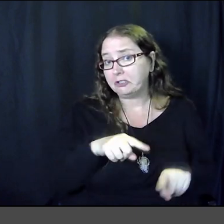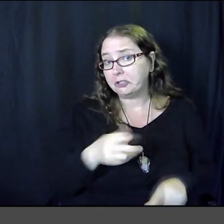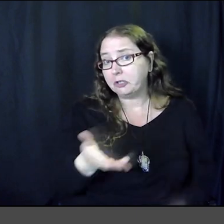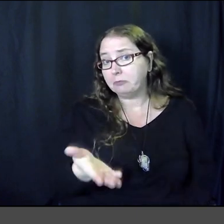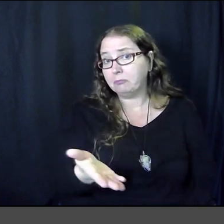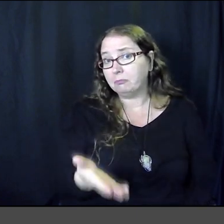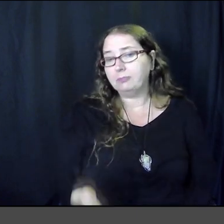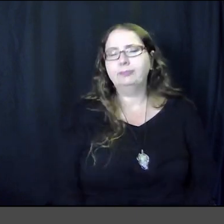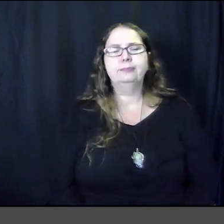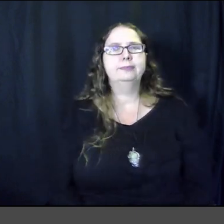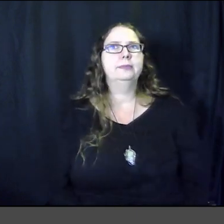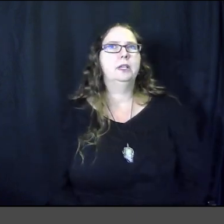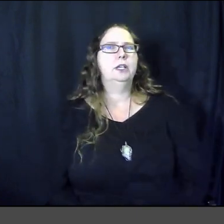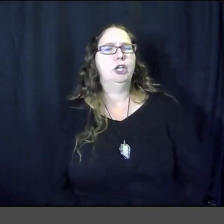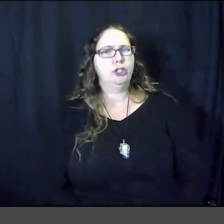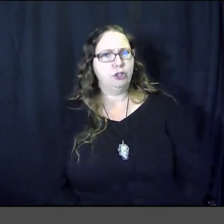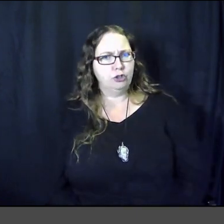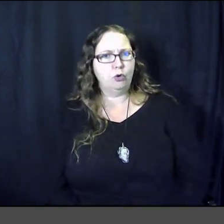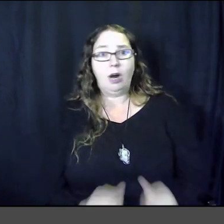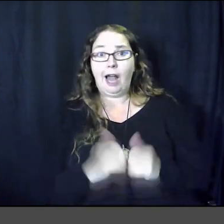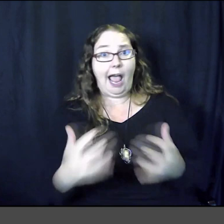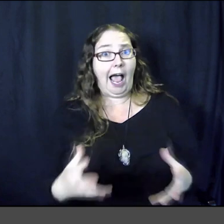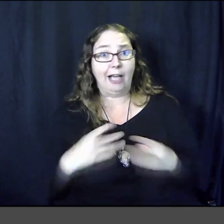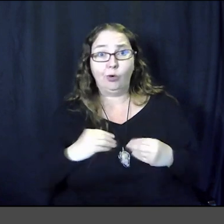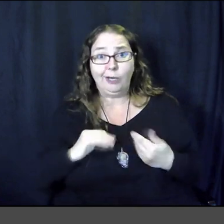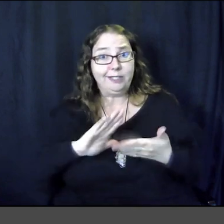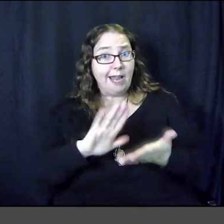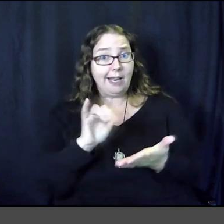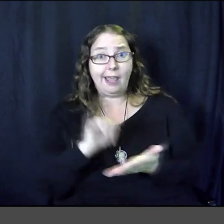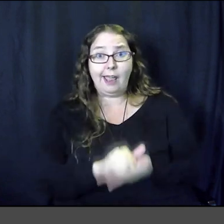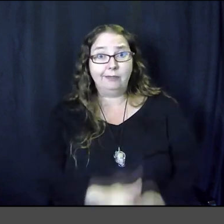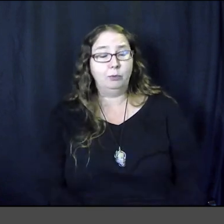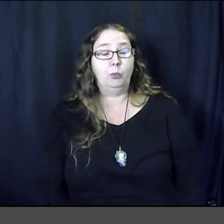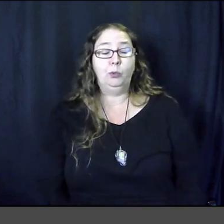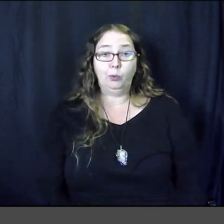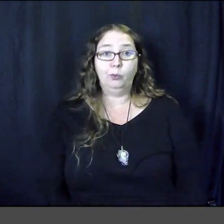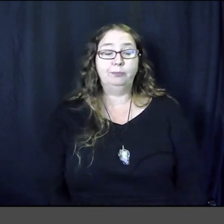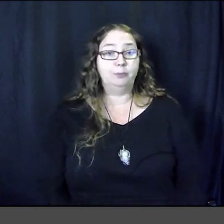IS WE AGAIN, I GO BACK TO THE HISTORY,